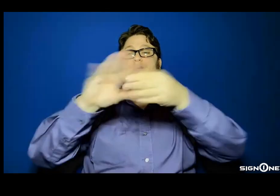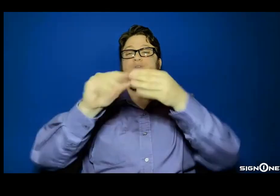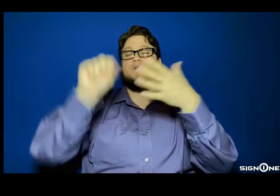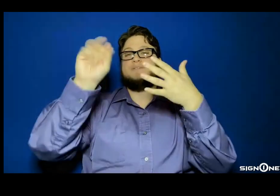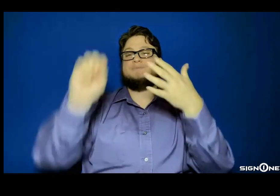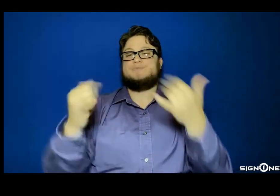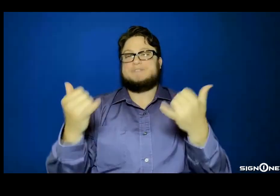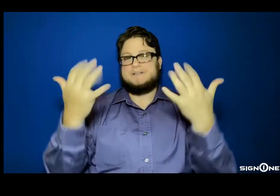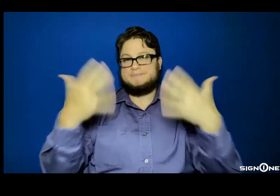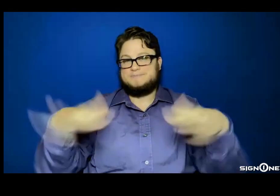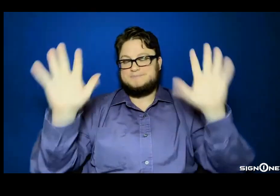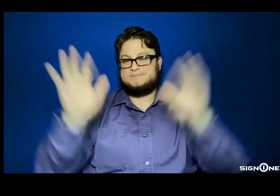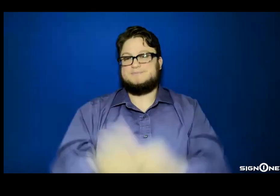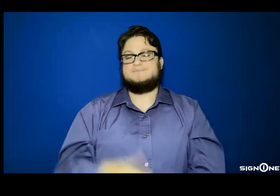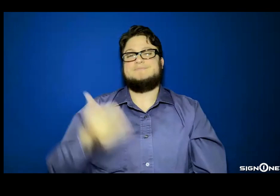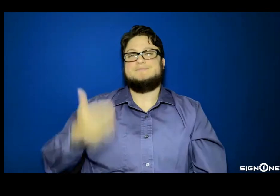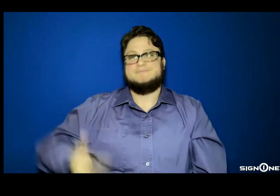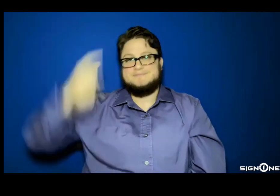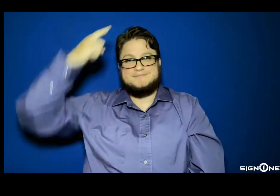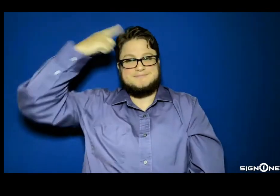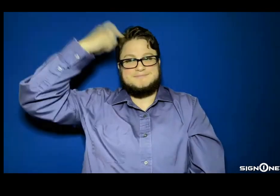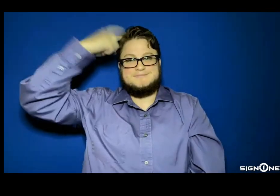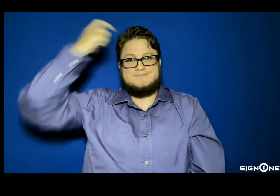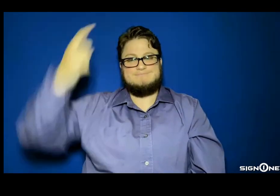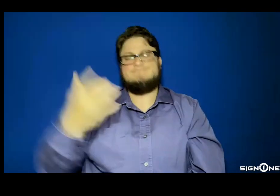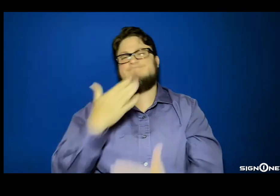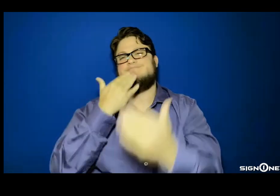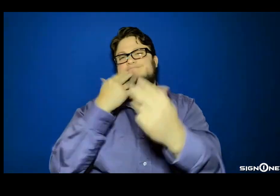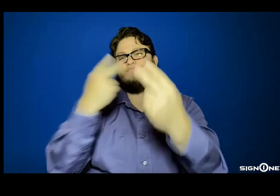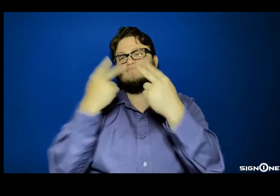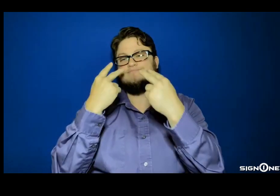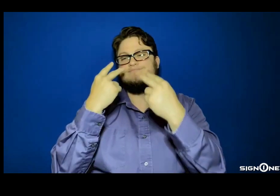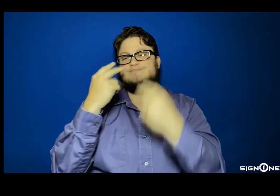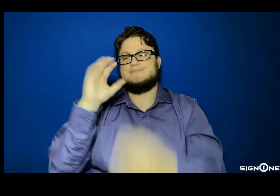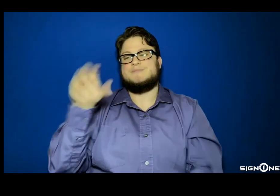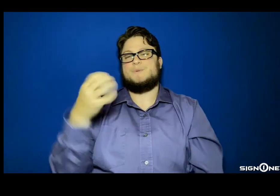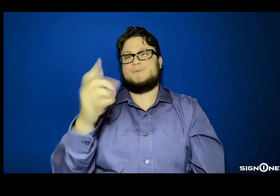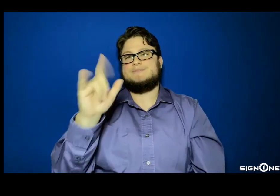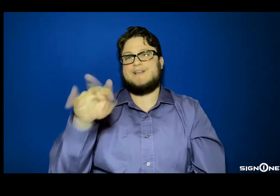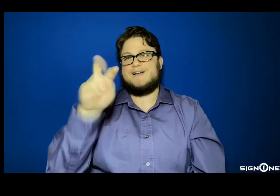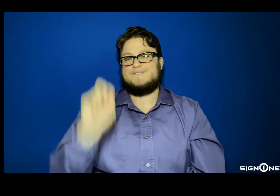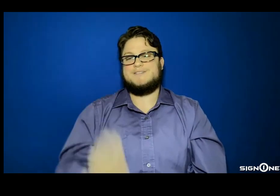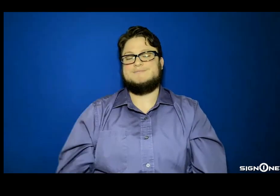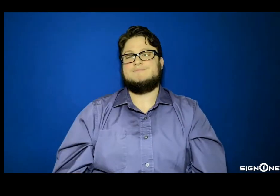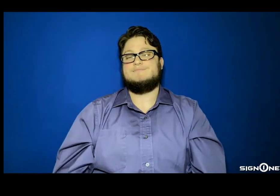And those are your top stories for today. Thank you for watching Sign1News live.